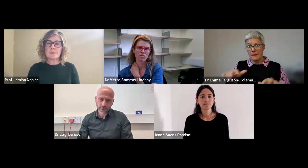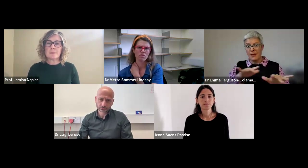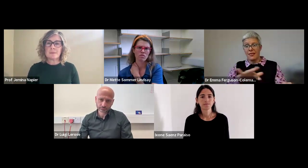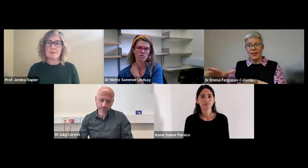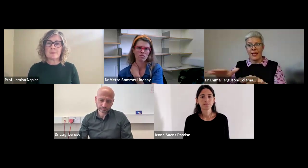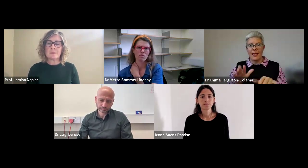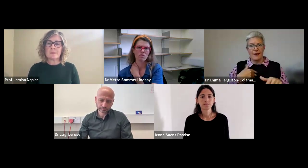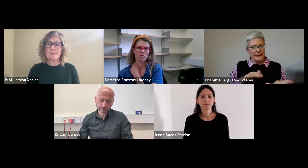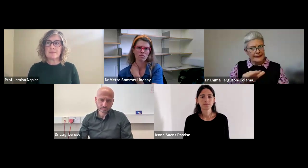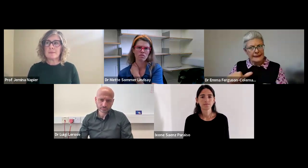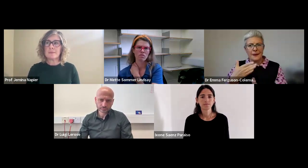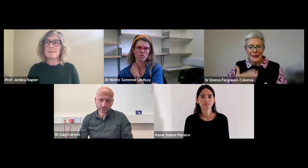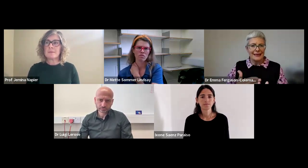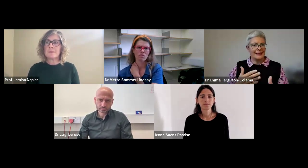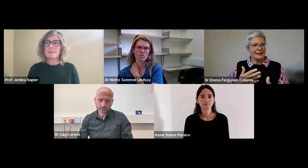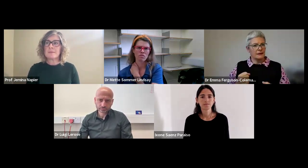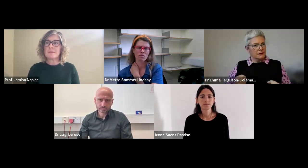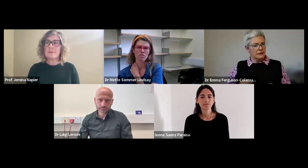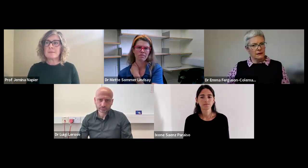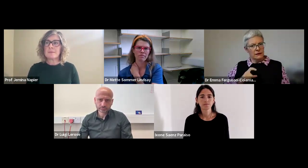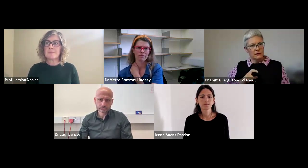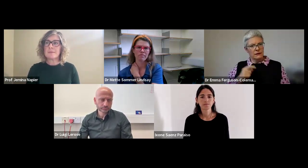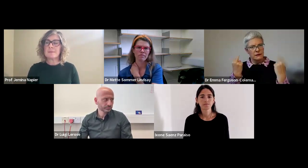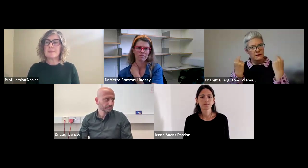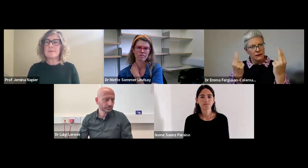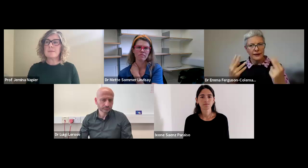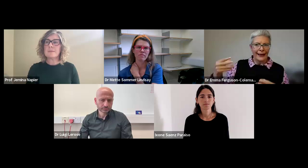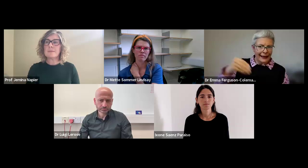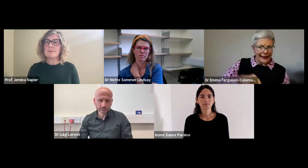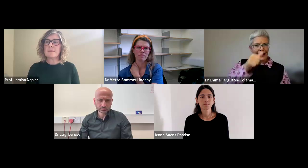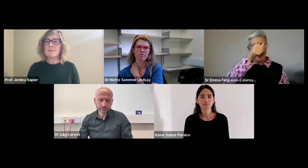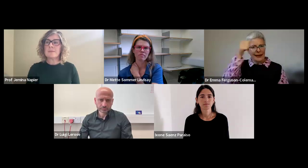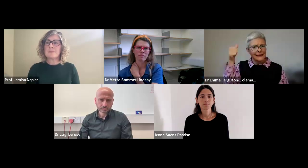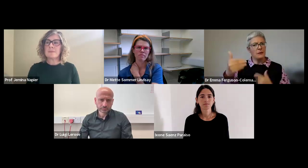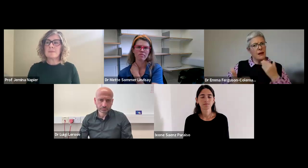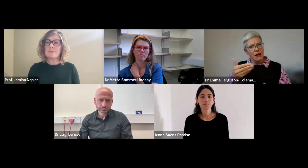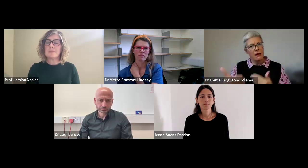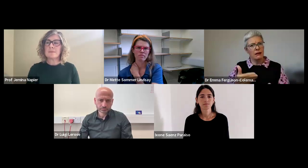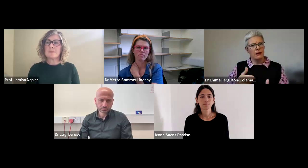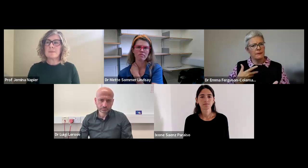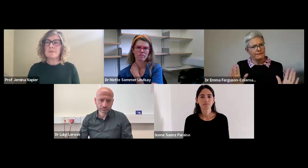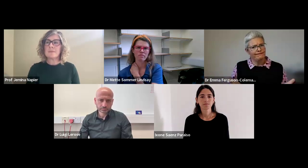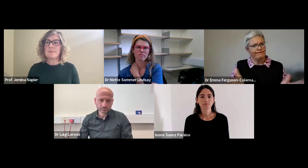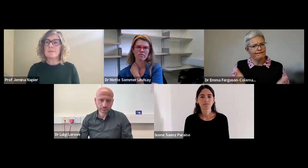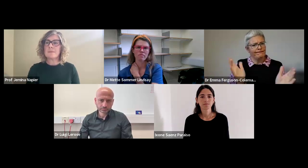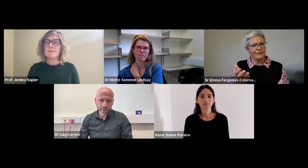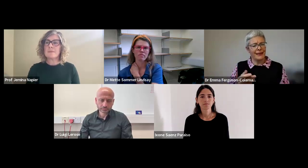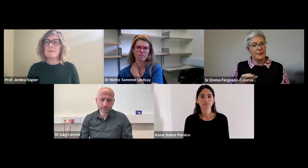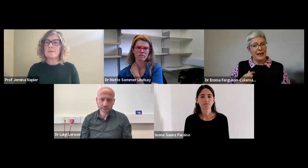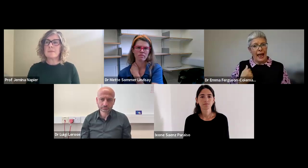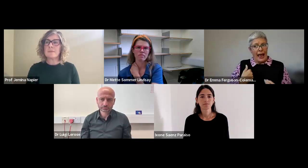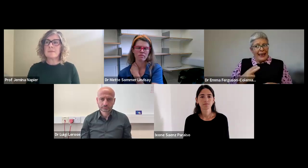my research journey. There were a number of people there who I said you should really be